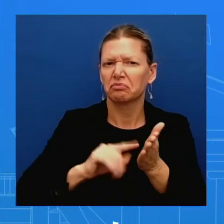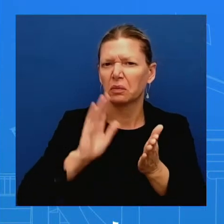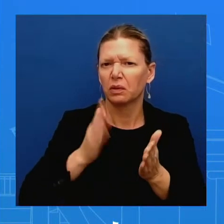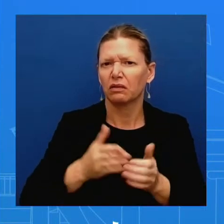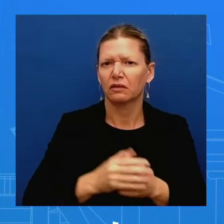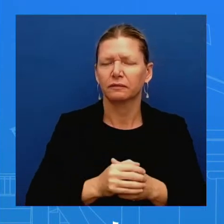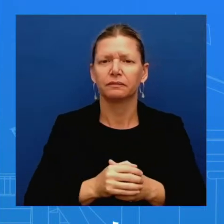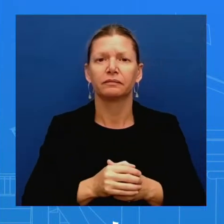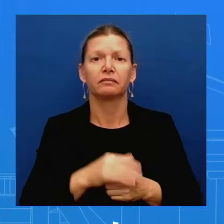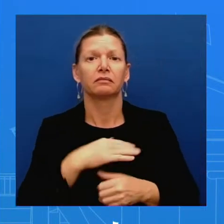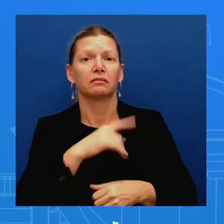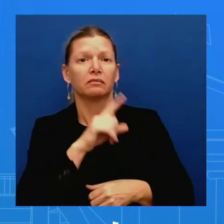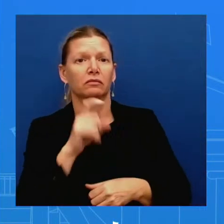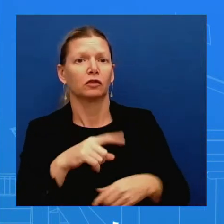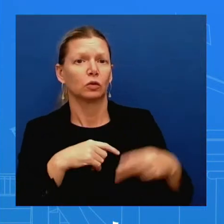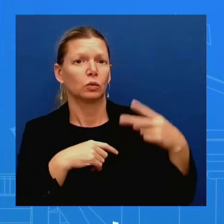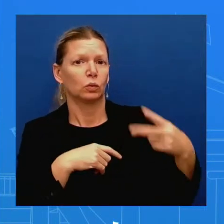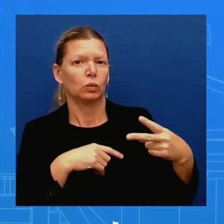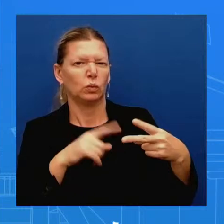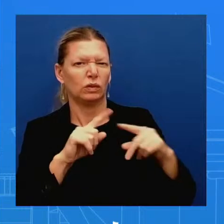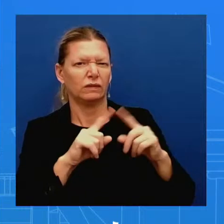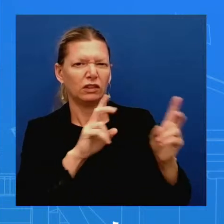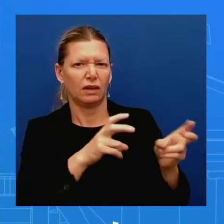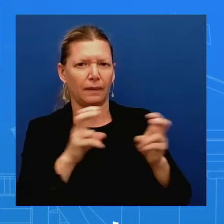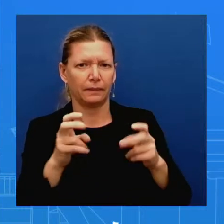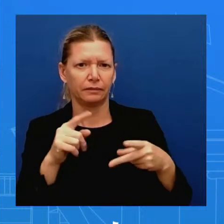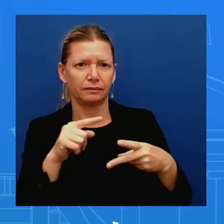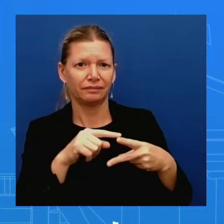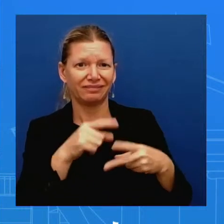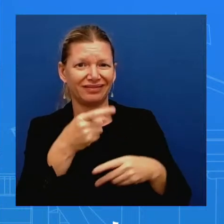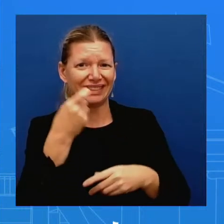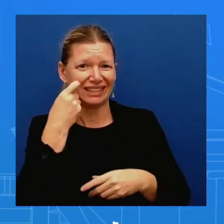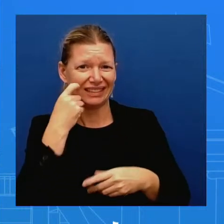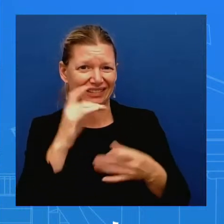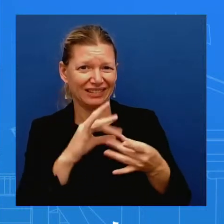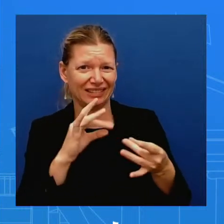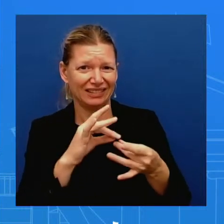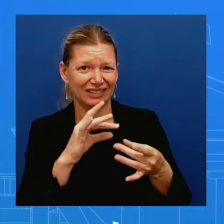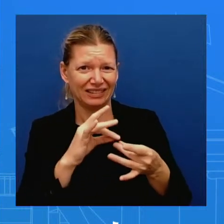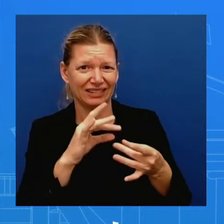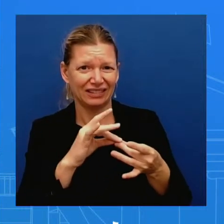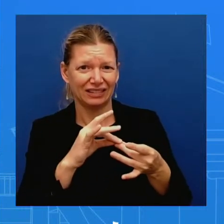The U.S. today -- the Treasury Department announced sanctions on Russian entities for facilitating weapo-